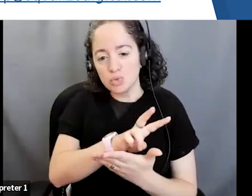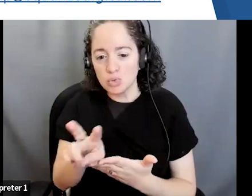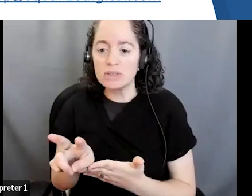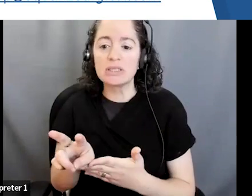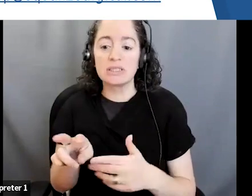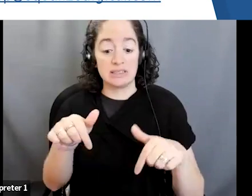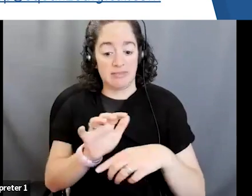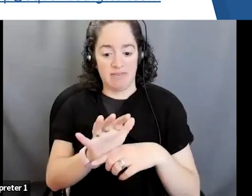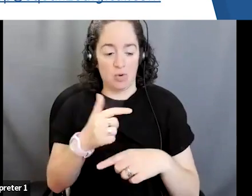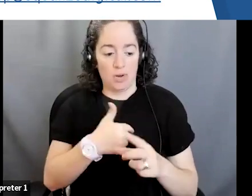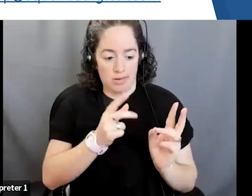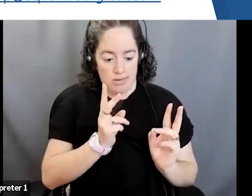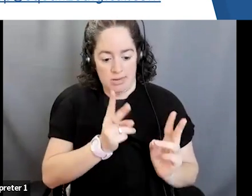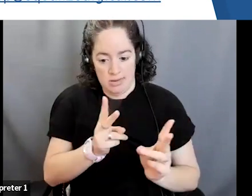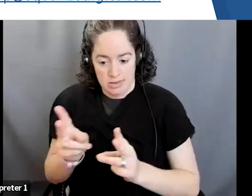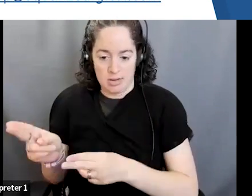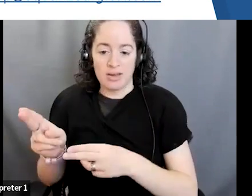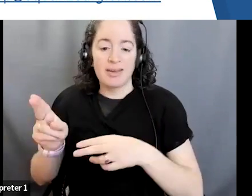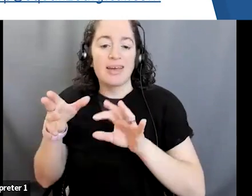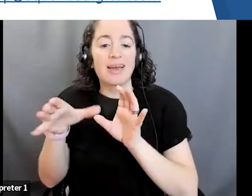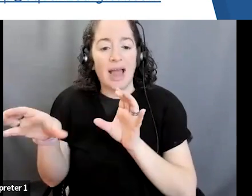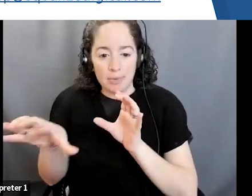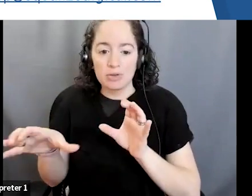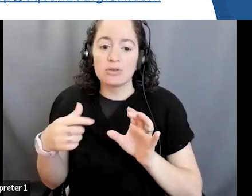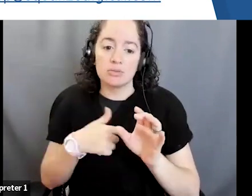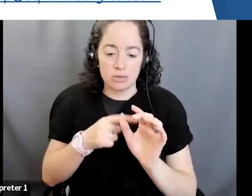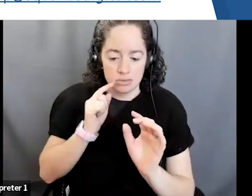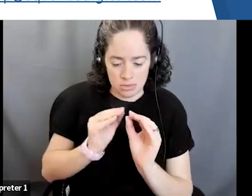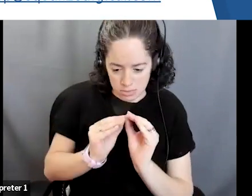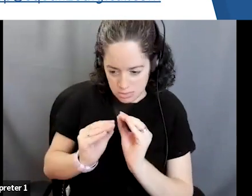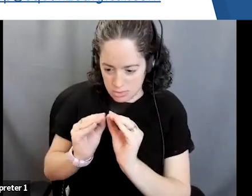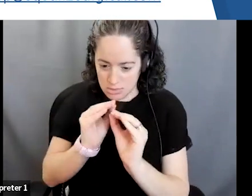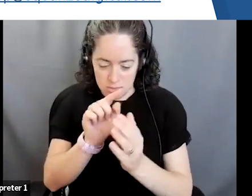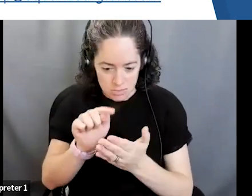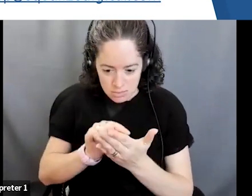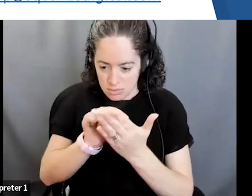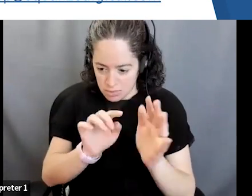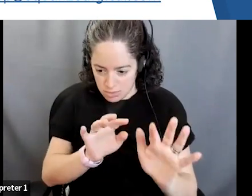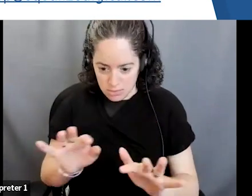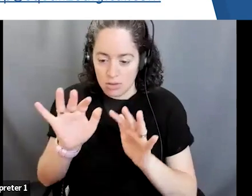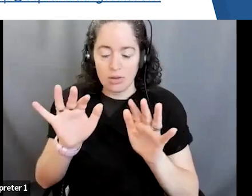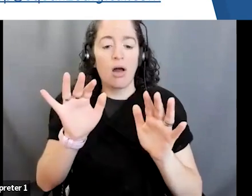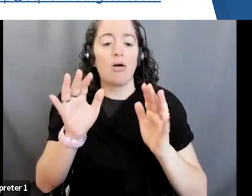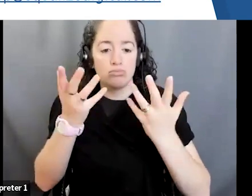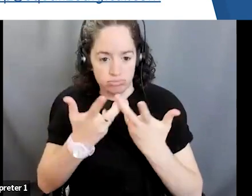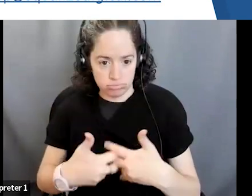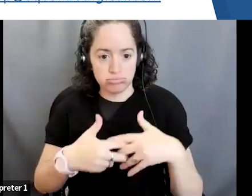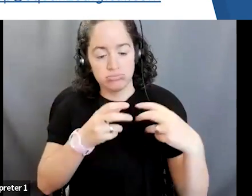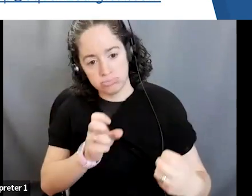get corrected captions and a full transcript, and then we will post it up on that page on our website.